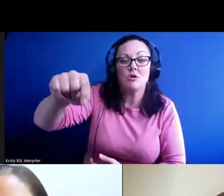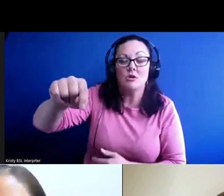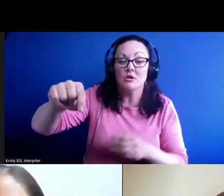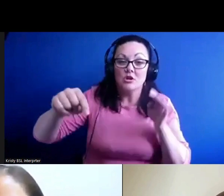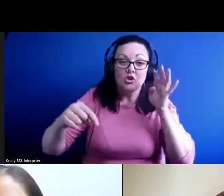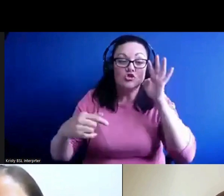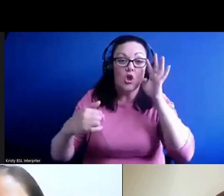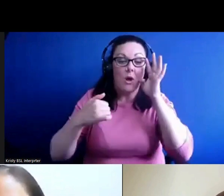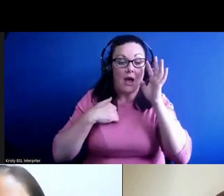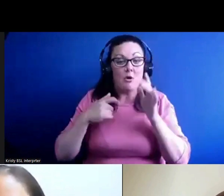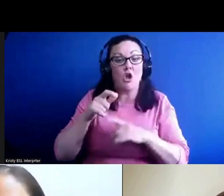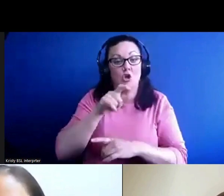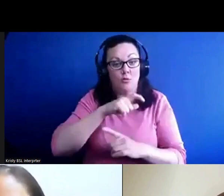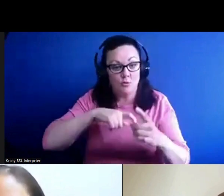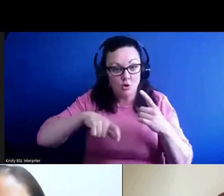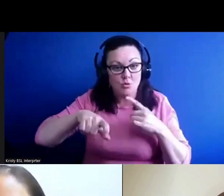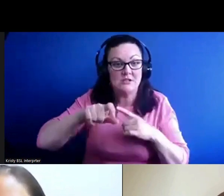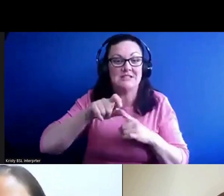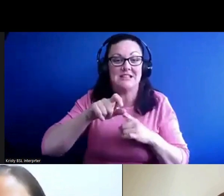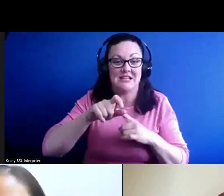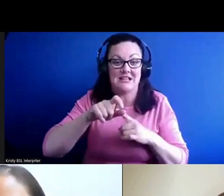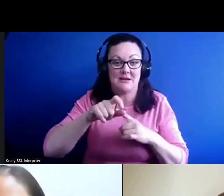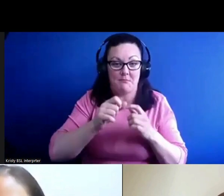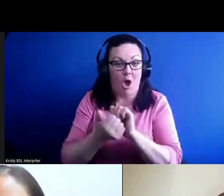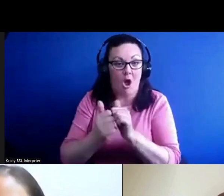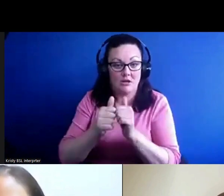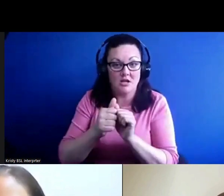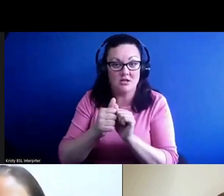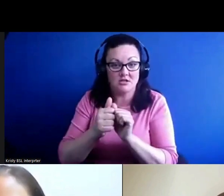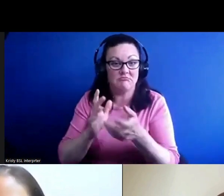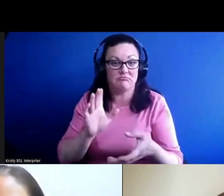partners would also incorporate those criteria and those funding